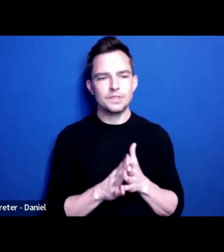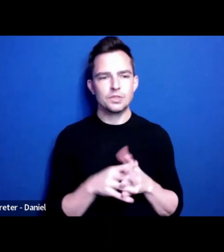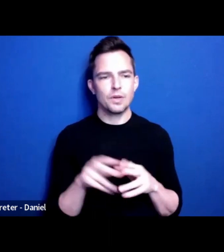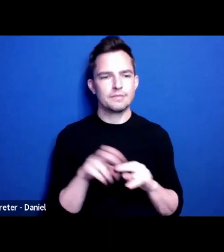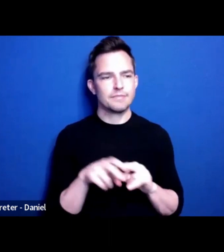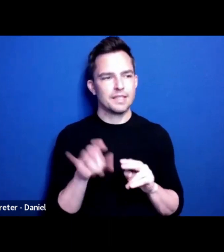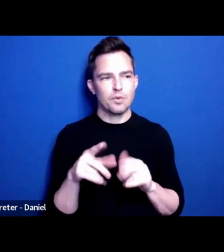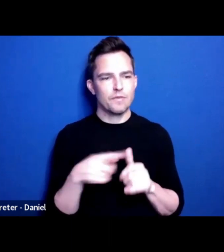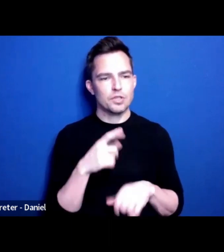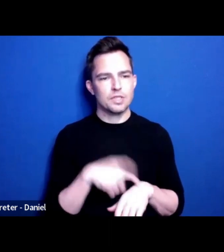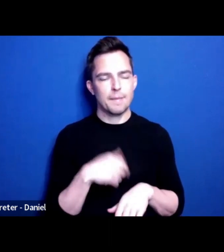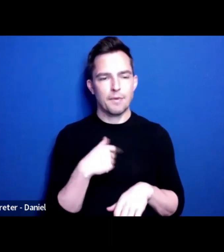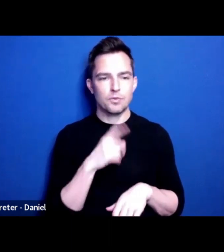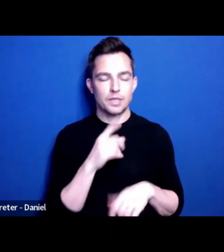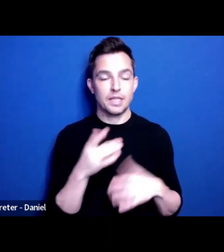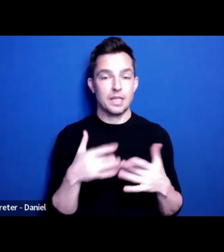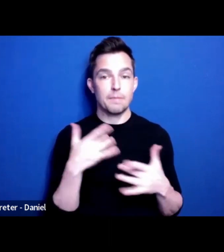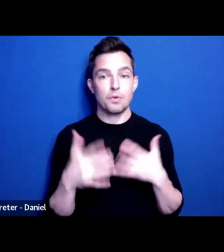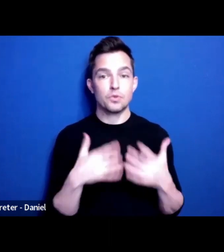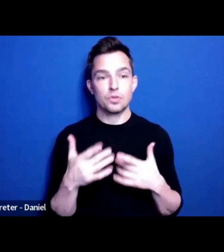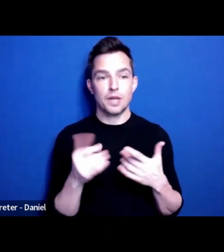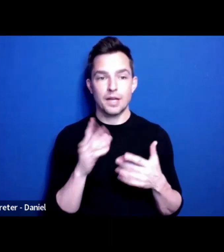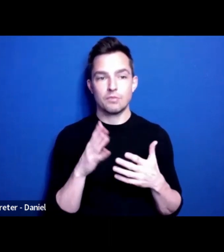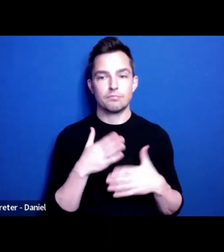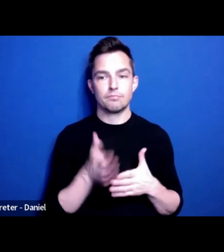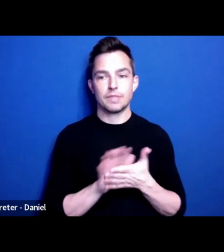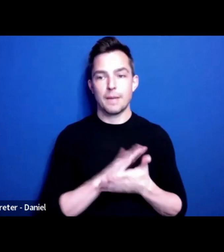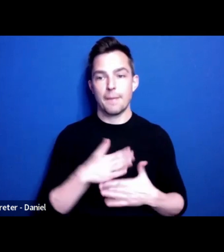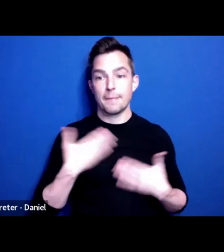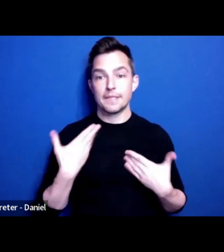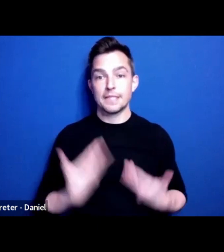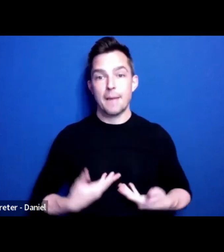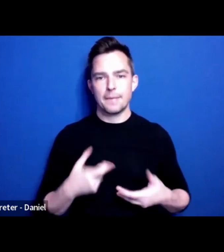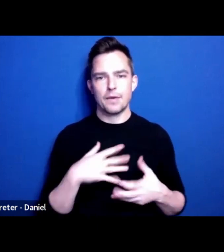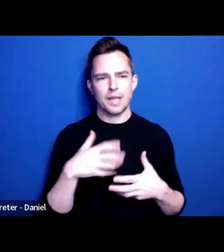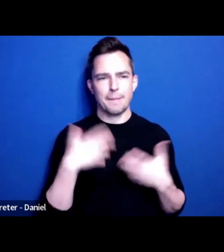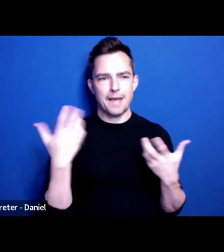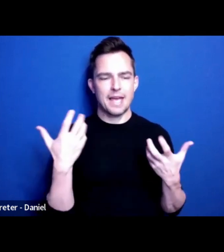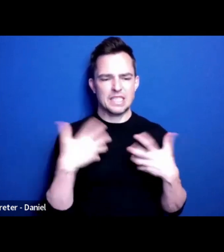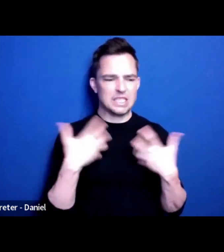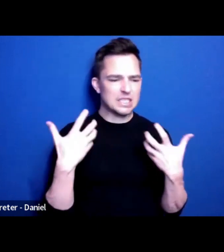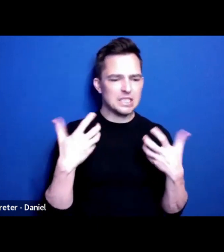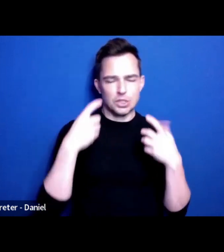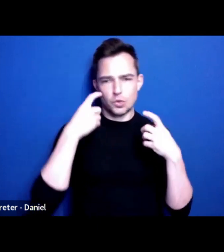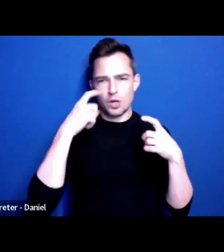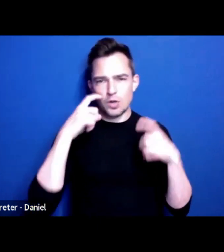was really emotional because I normally don't get upset, but I kind of was like, so mad, I was crying. I know, there's people here, there's been there before,